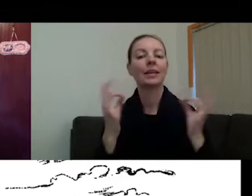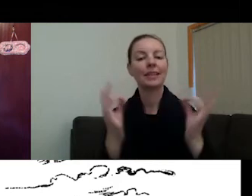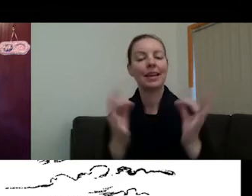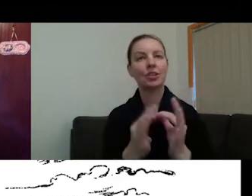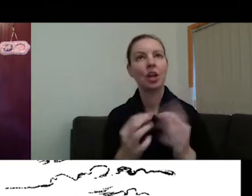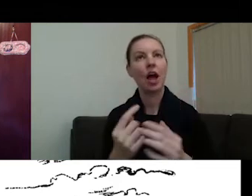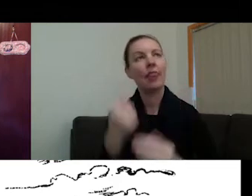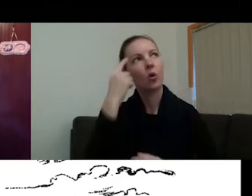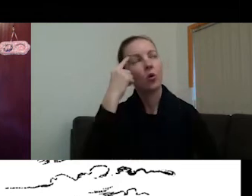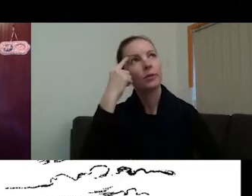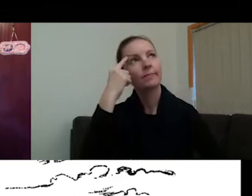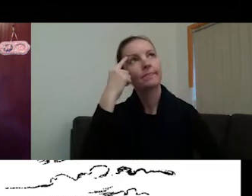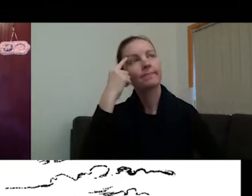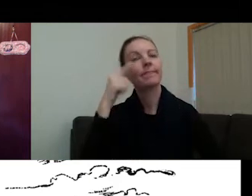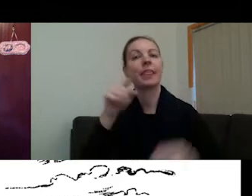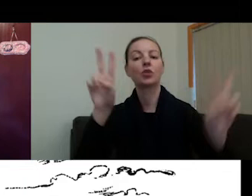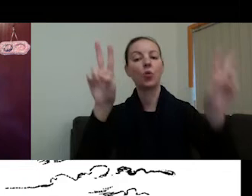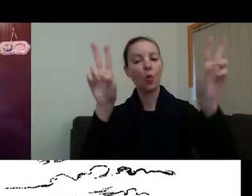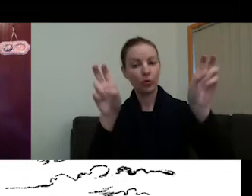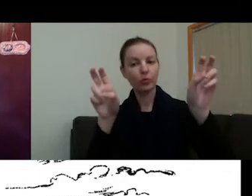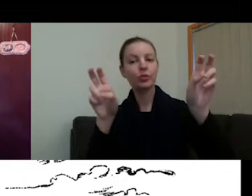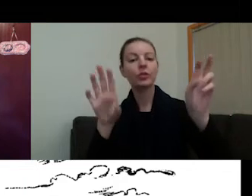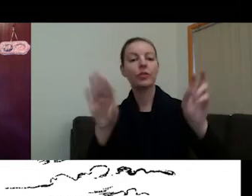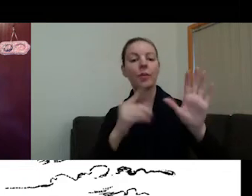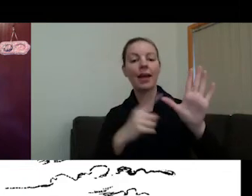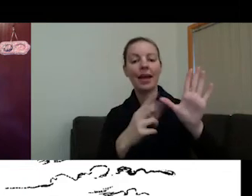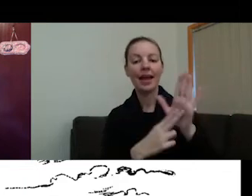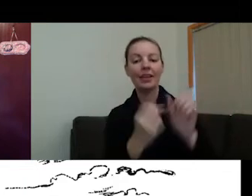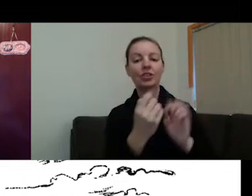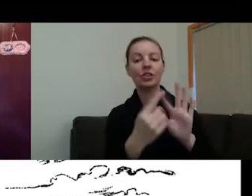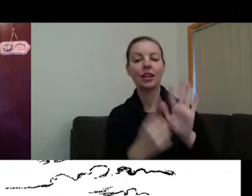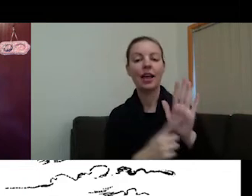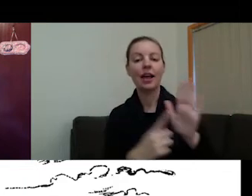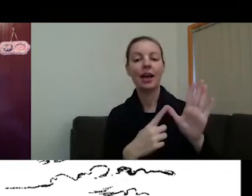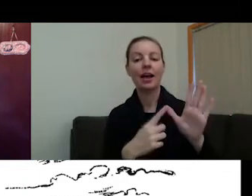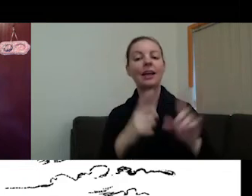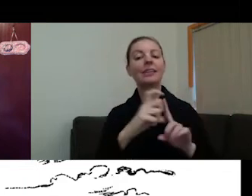was this quote by Angela Davis. She says, "I have hard time accepting